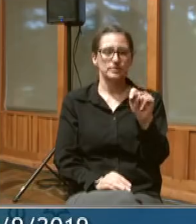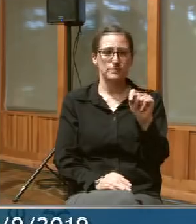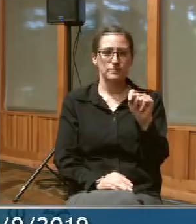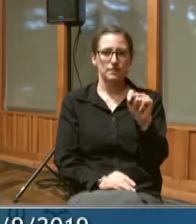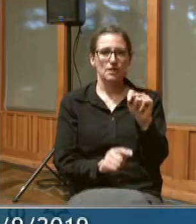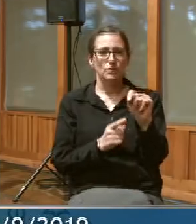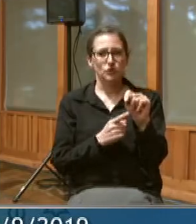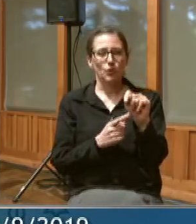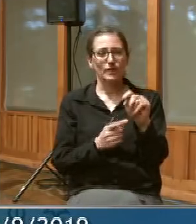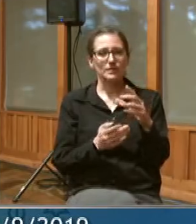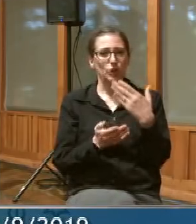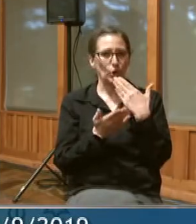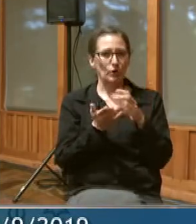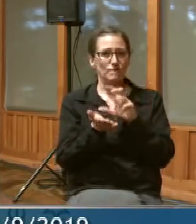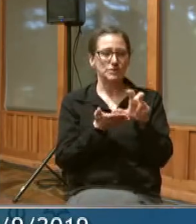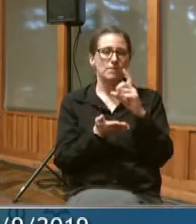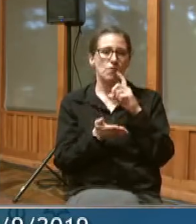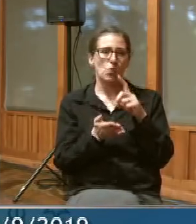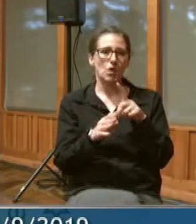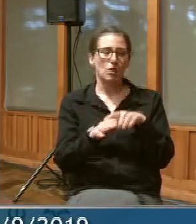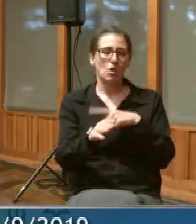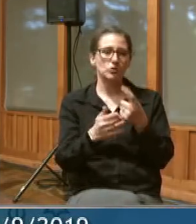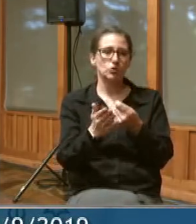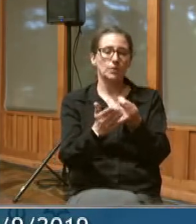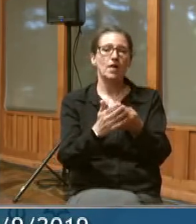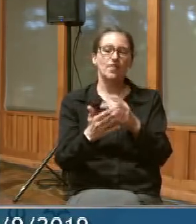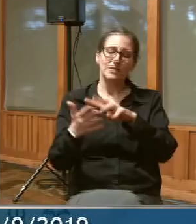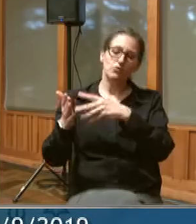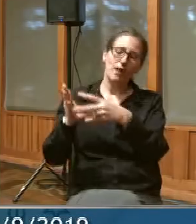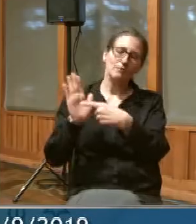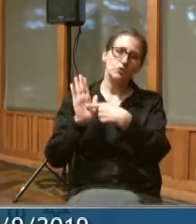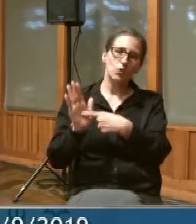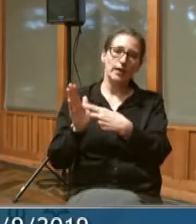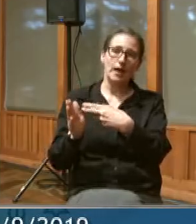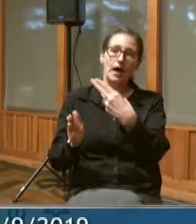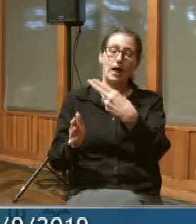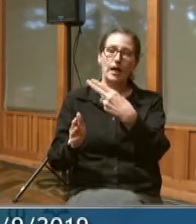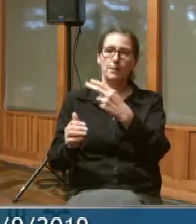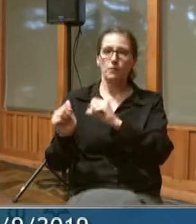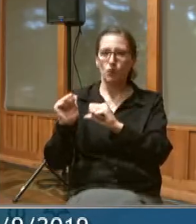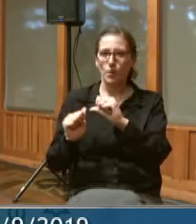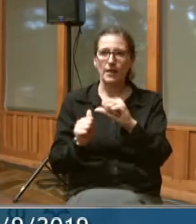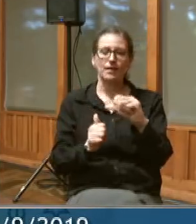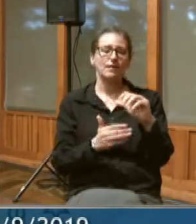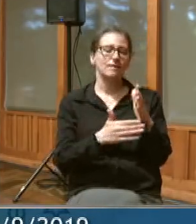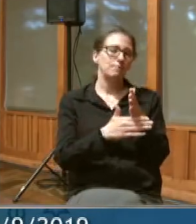DOWN ON PARKING AND SEISMIC RETROFIT FUNDING.